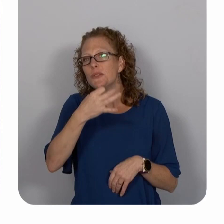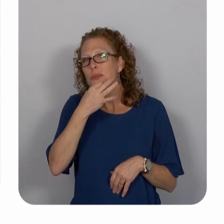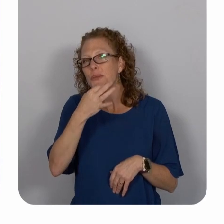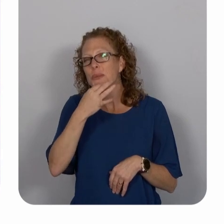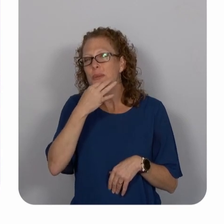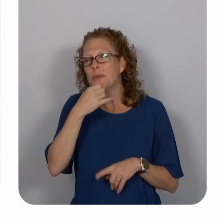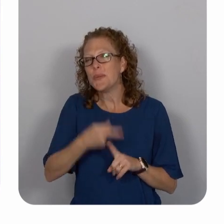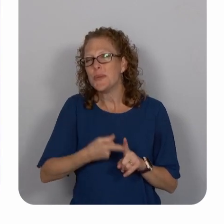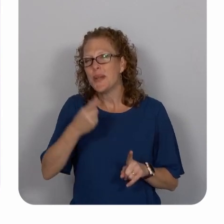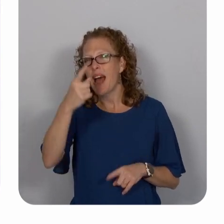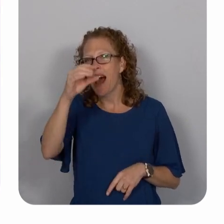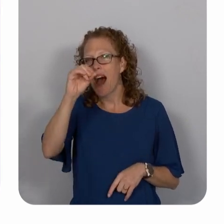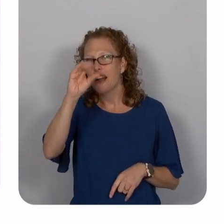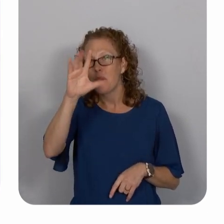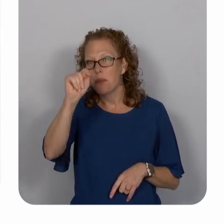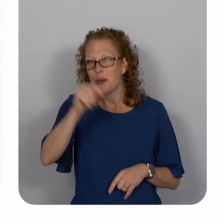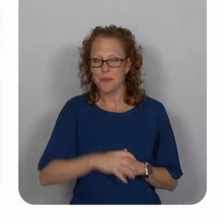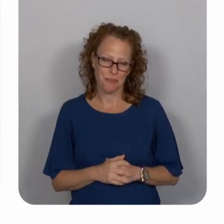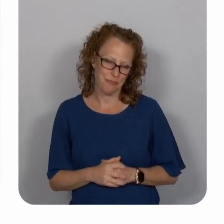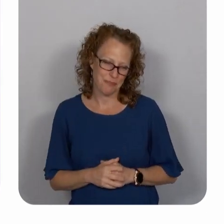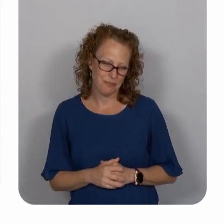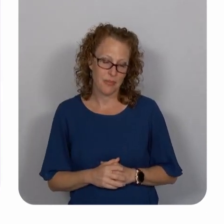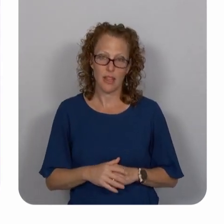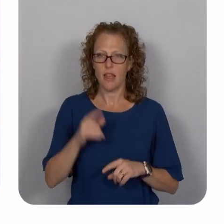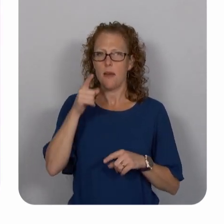And earlier this year we also introduced